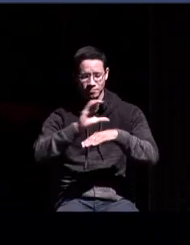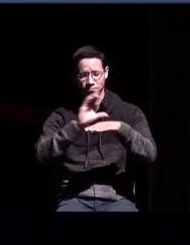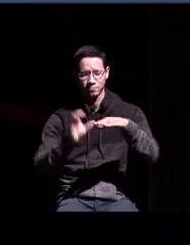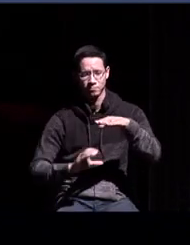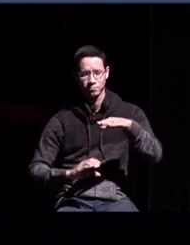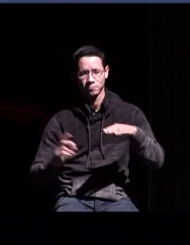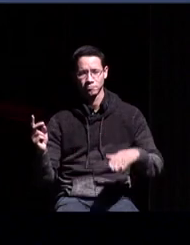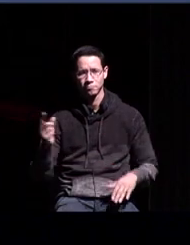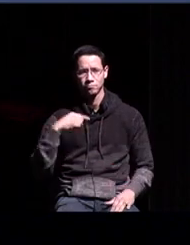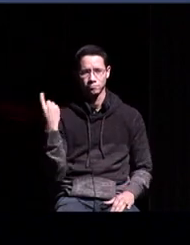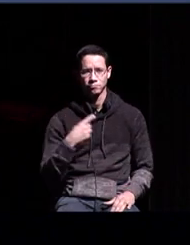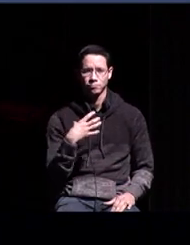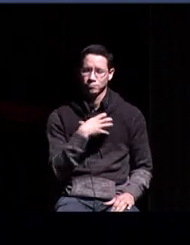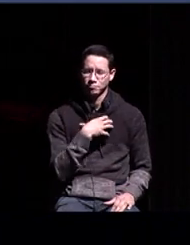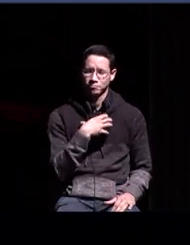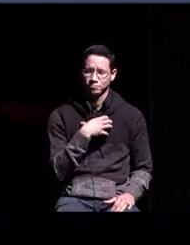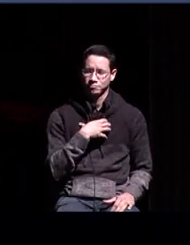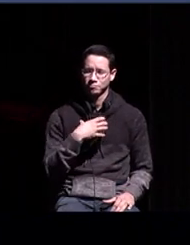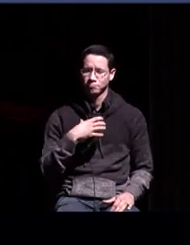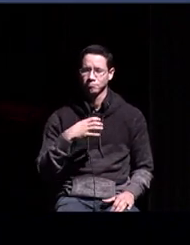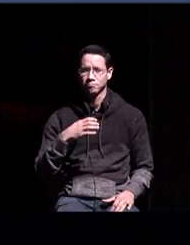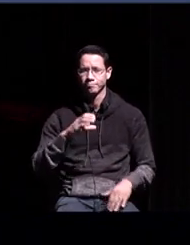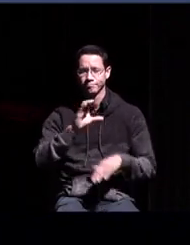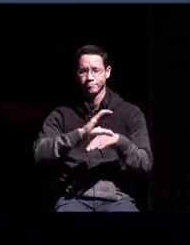Our civilization style is being questioned